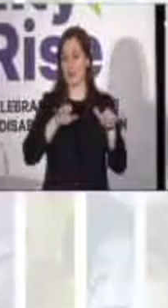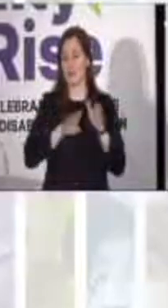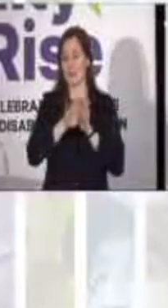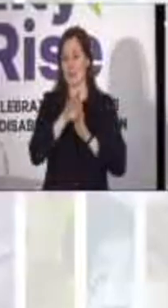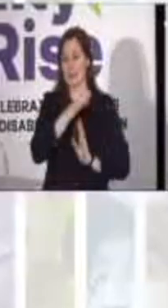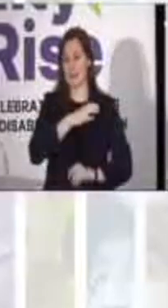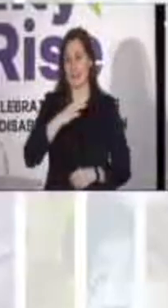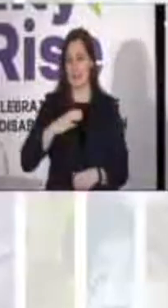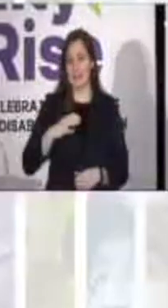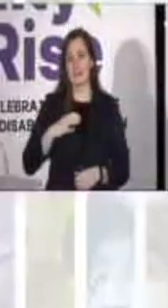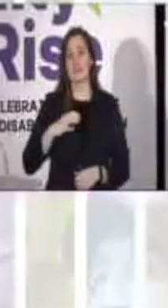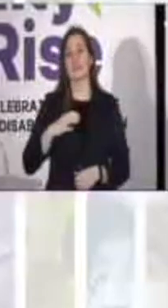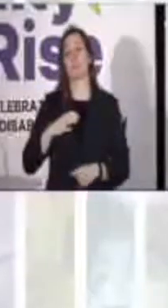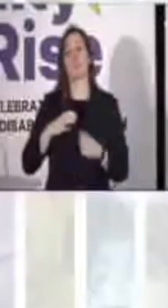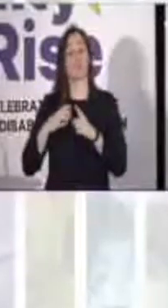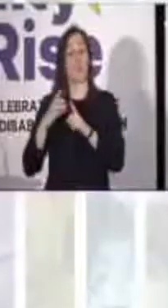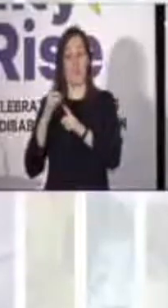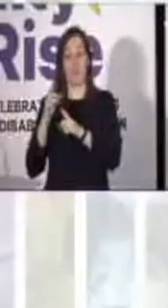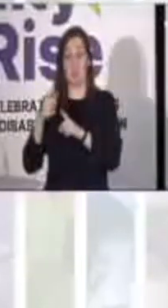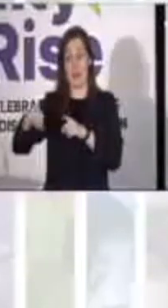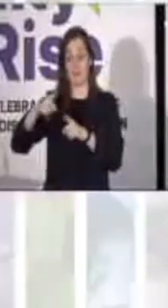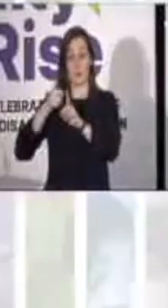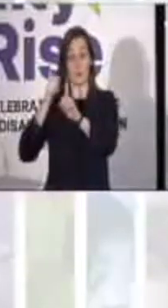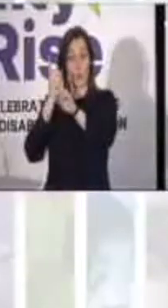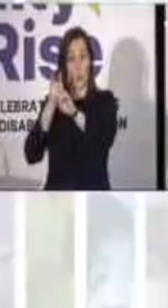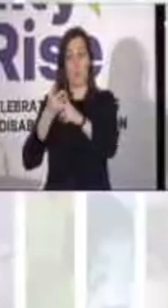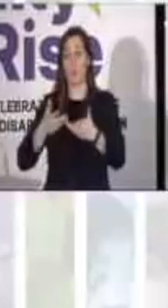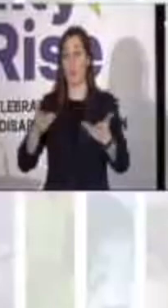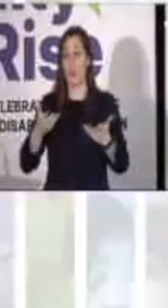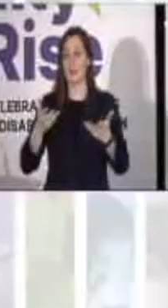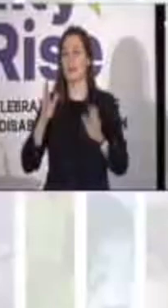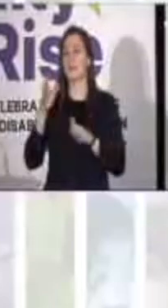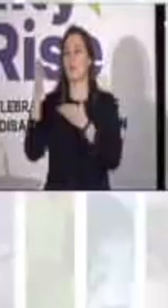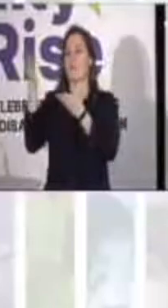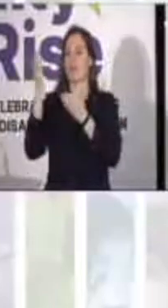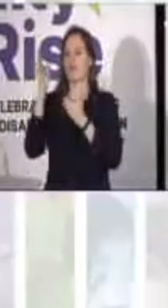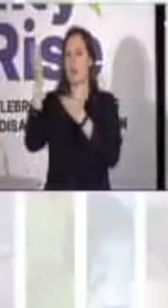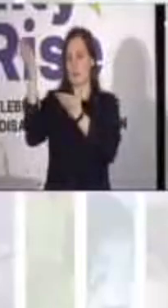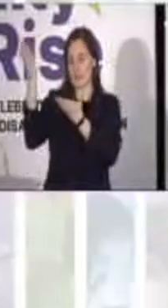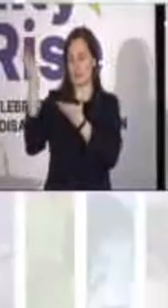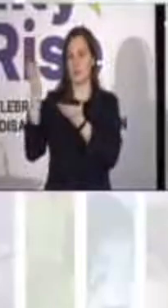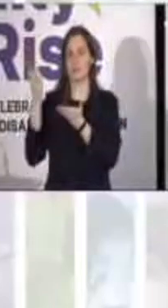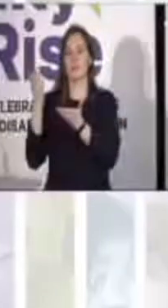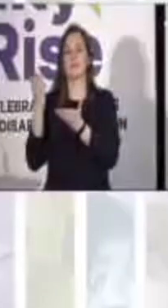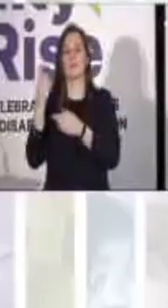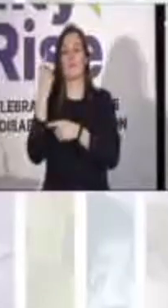WHOSE MANDATE IS TO PROVIDE RECOMMENDATIONS FOR THE INFORMATION AND COMMUNICATION ACCESSIBILITY STANDARD